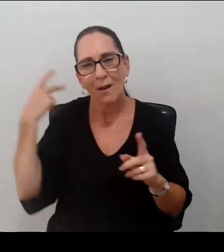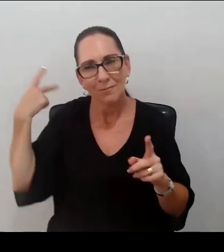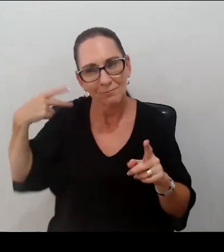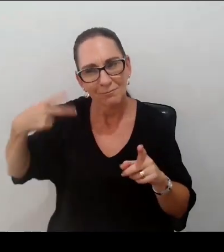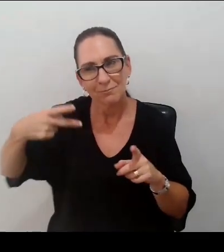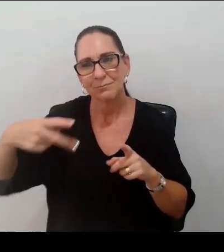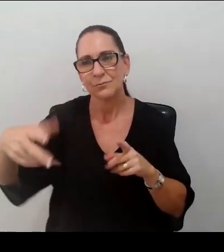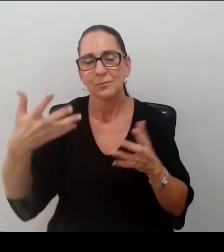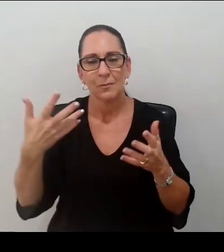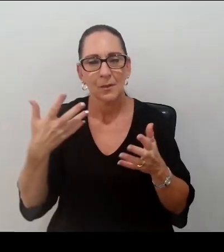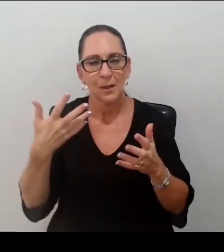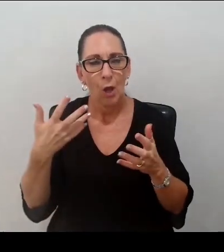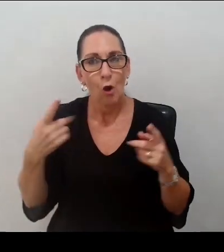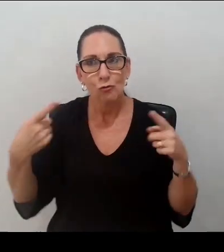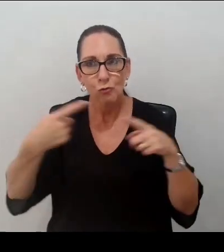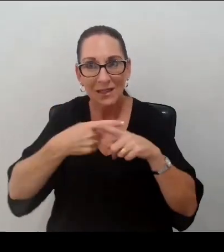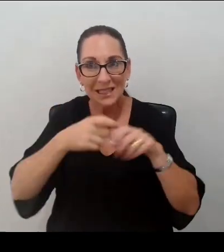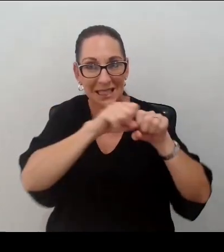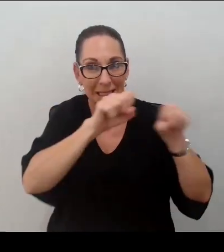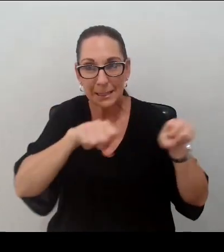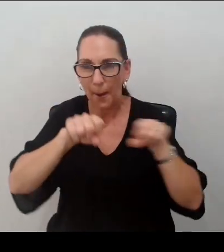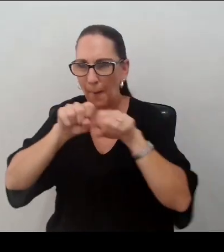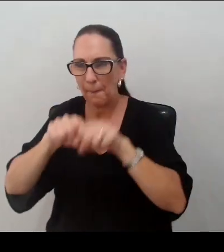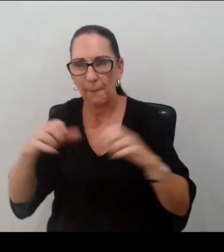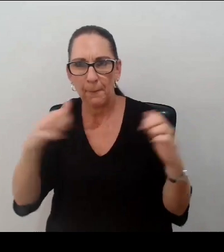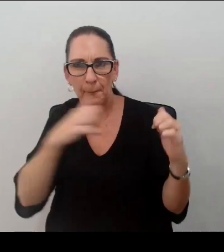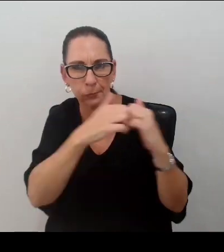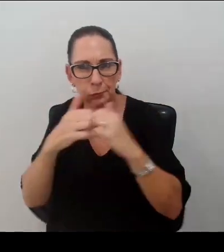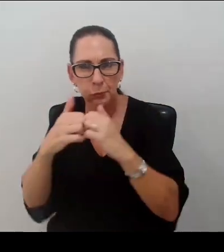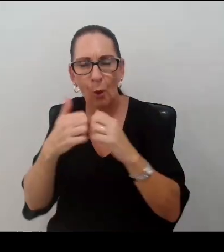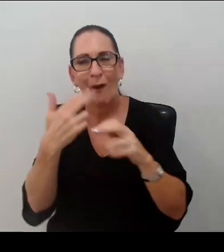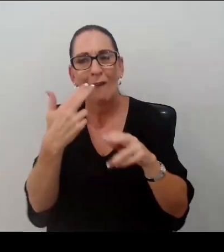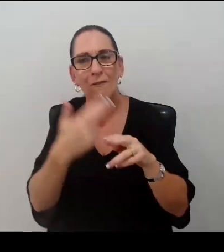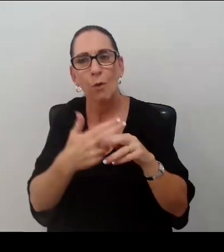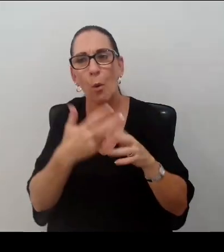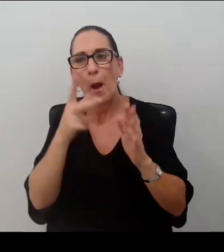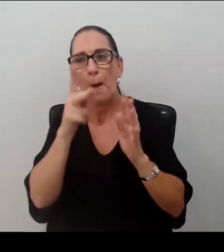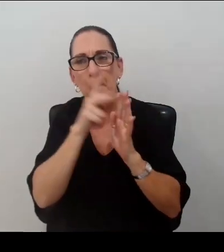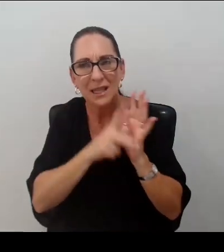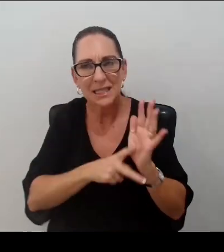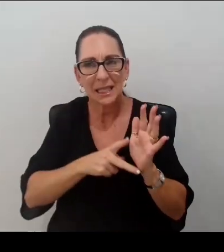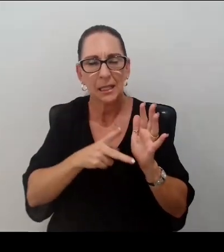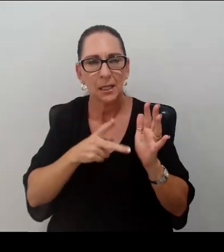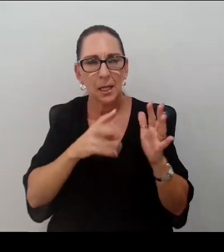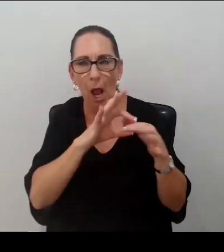system collaboration will be critical in aligning policy and operations across government to ensure